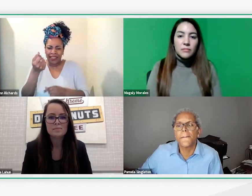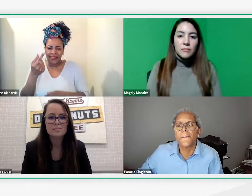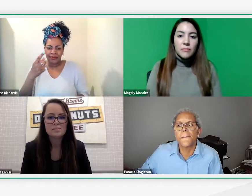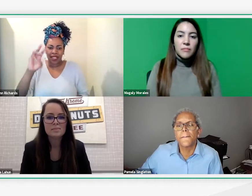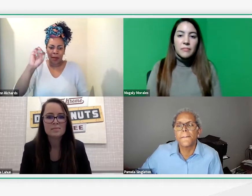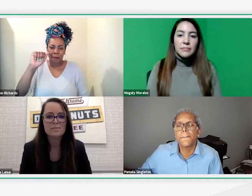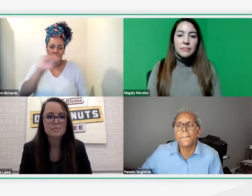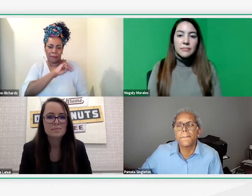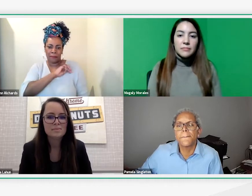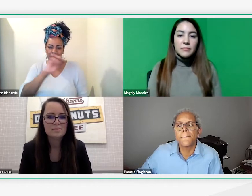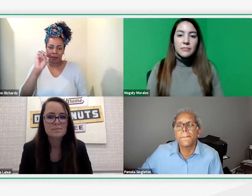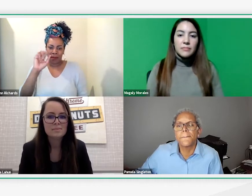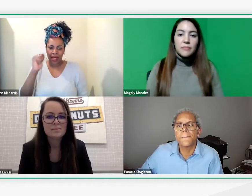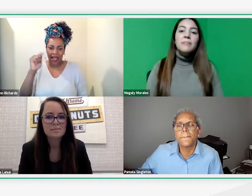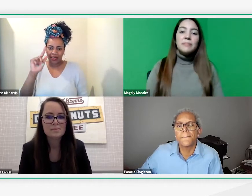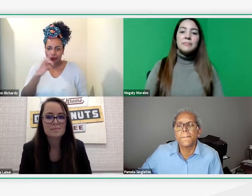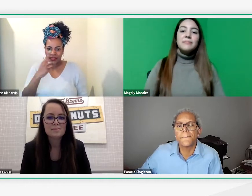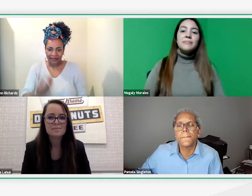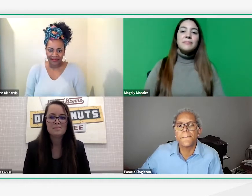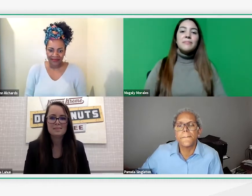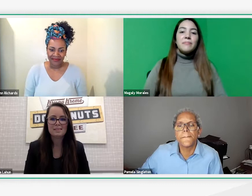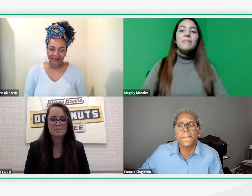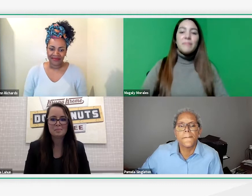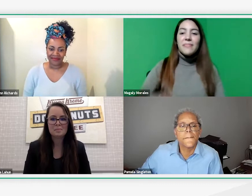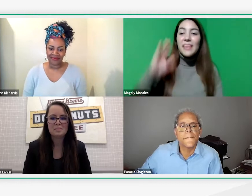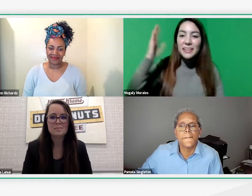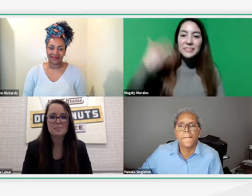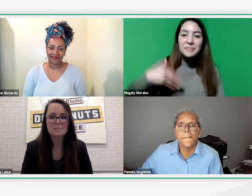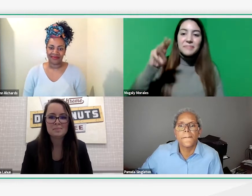I would like for you all to introduce yourselves a little. Magaly, would you mind starting?